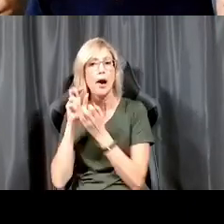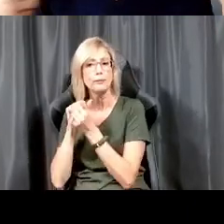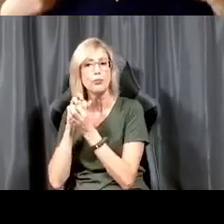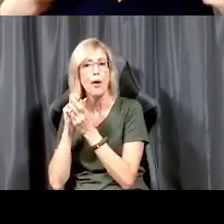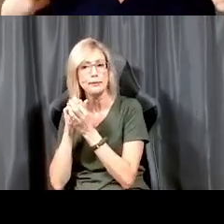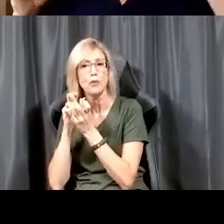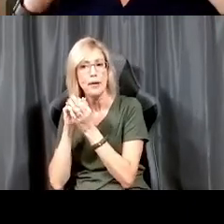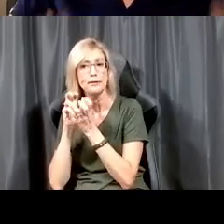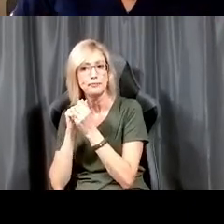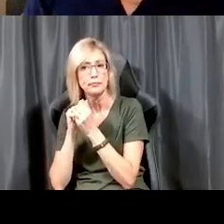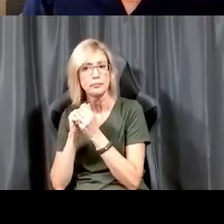And chew. I let my kiddo spit it out.